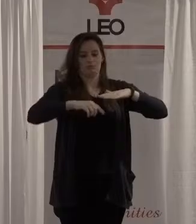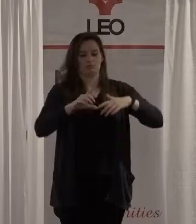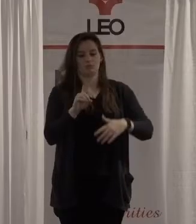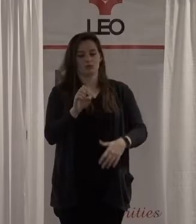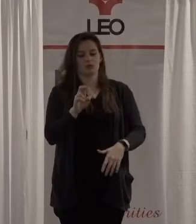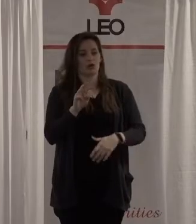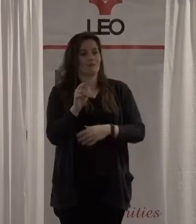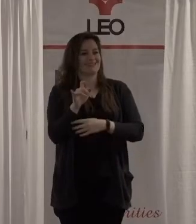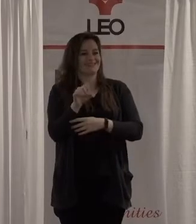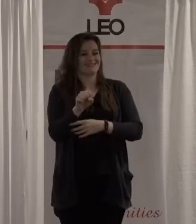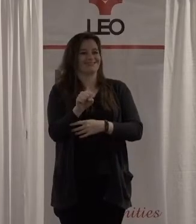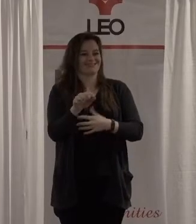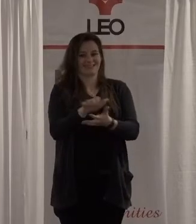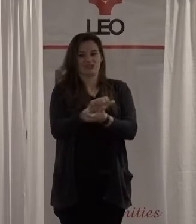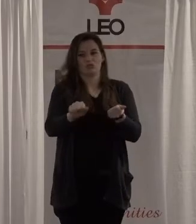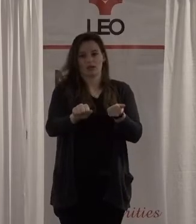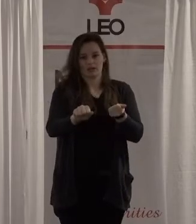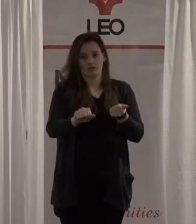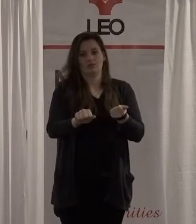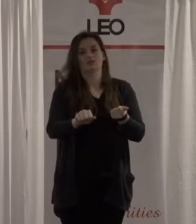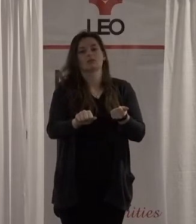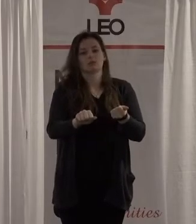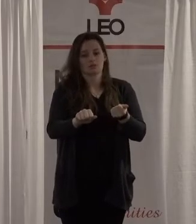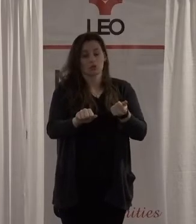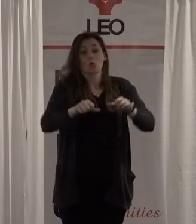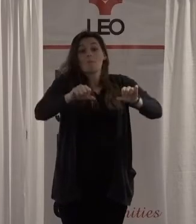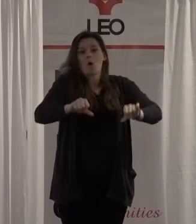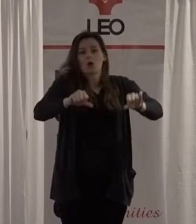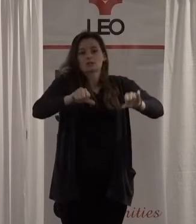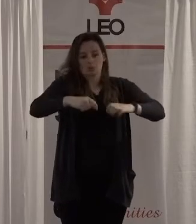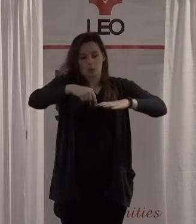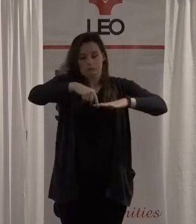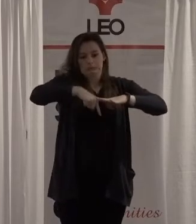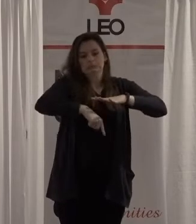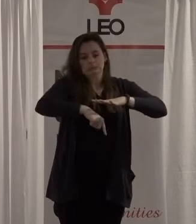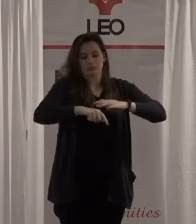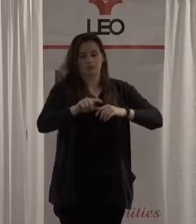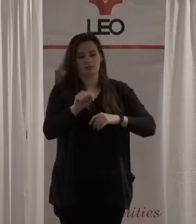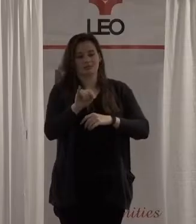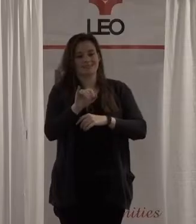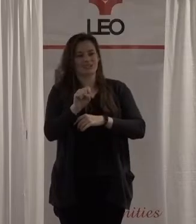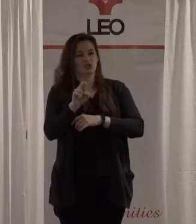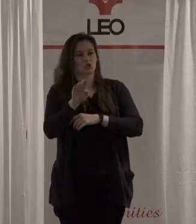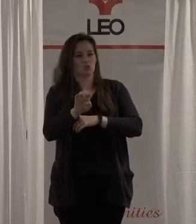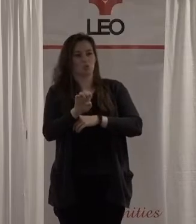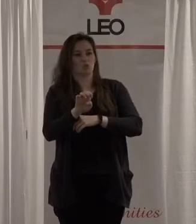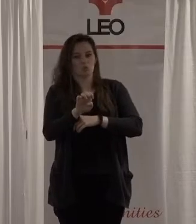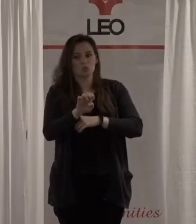POTENTIALLY EXTENDING TO TISSUE UNDERNEATH. FOURTH DEGREE BURNS,